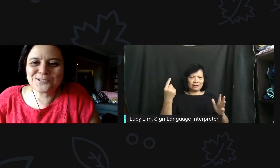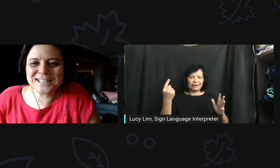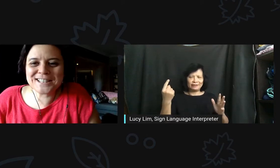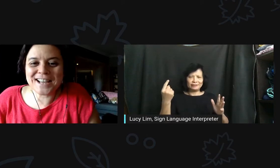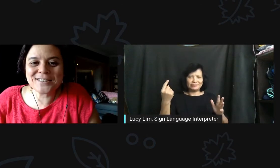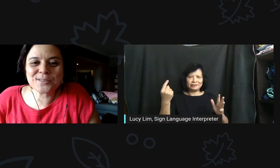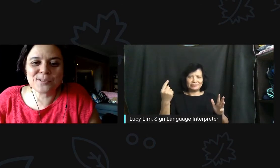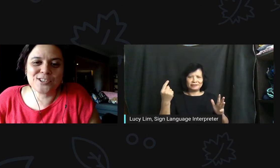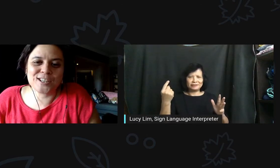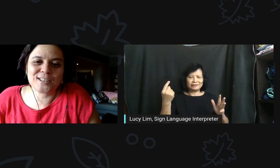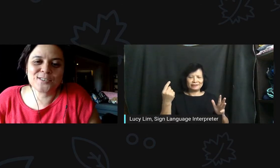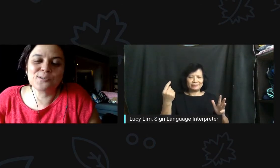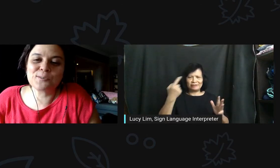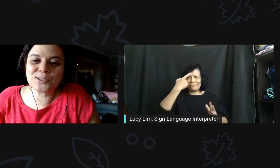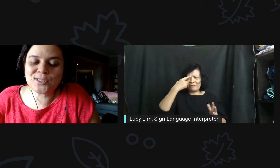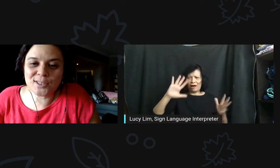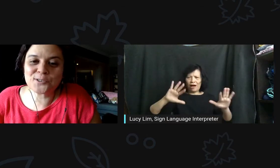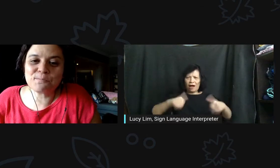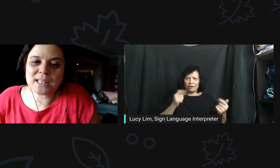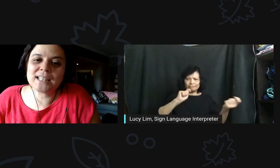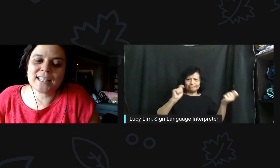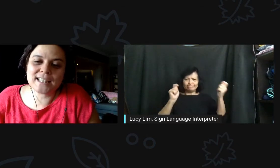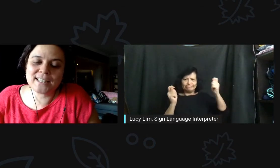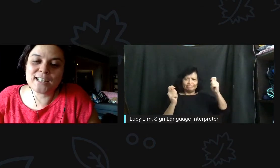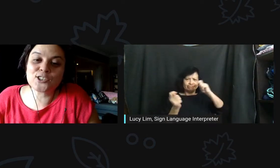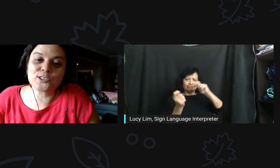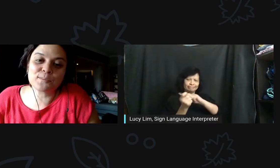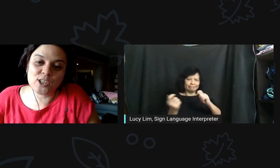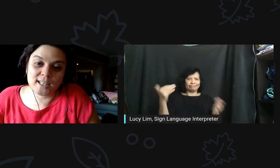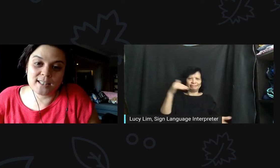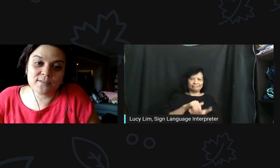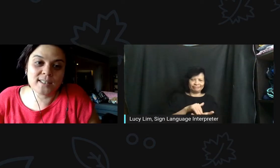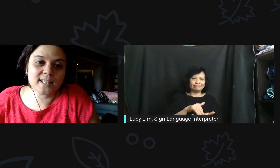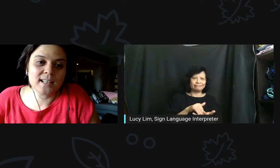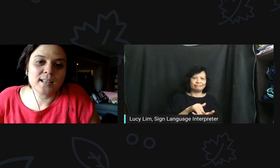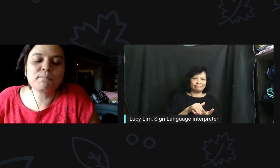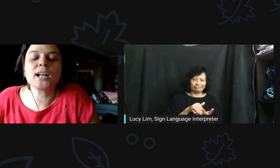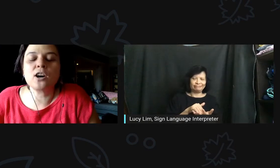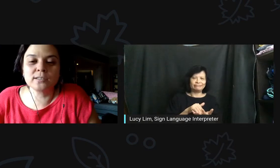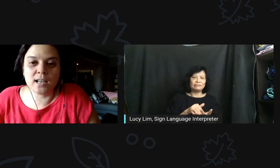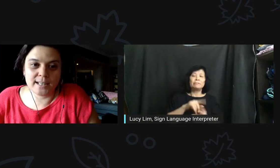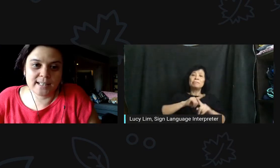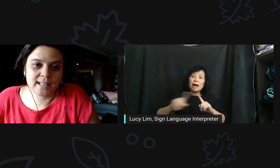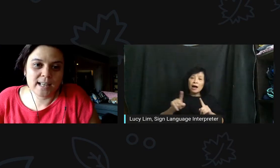to redesign this project so it will still meet its initial objectives, but online.